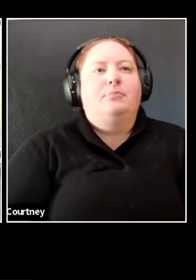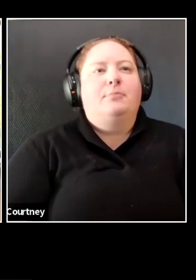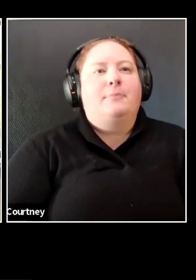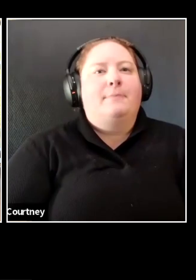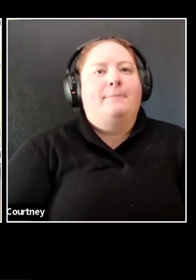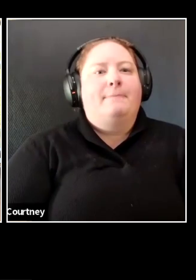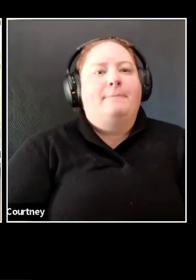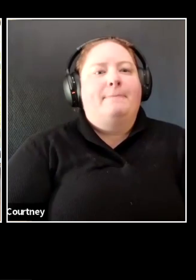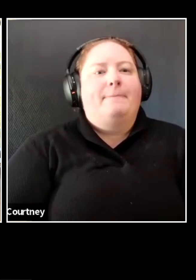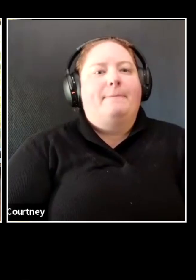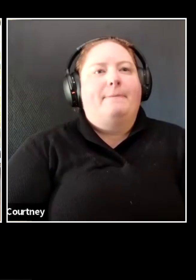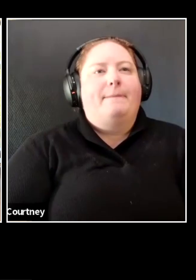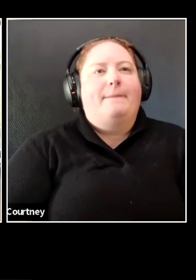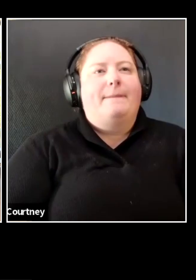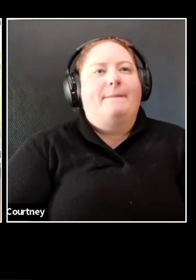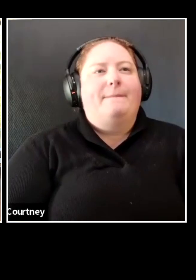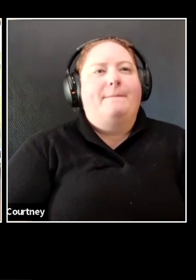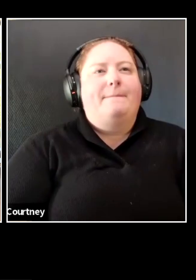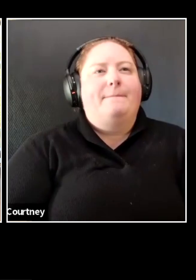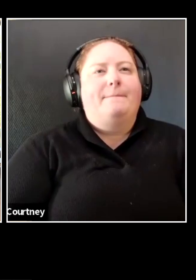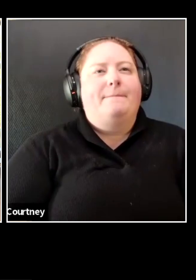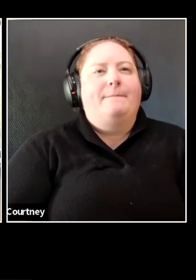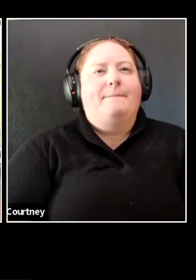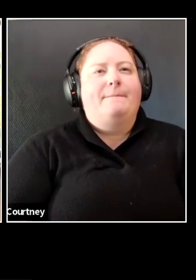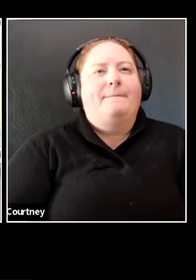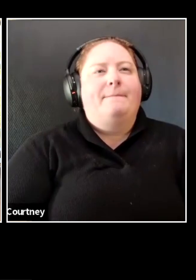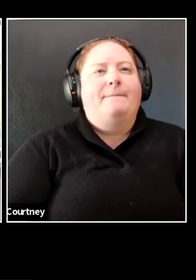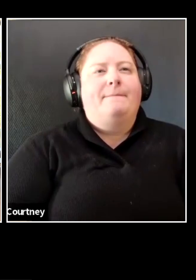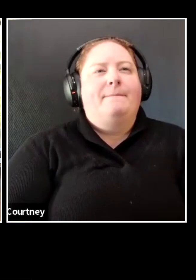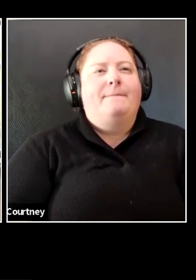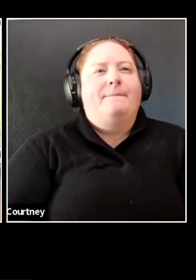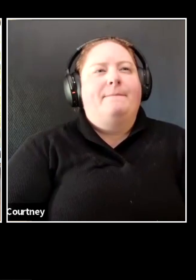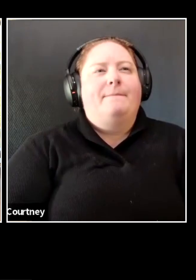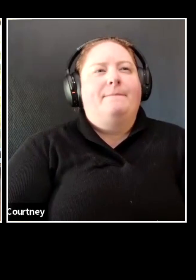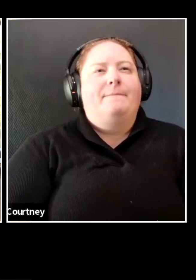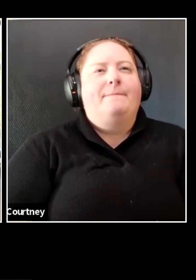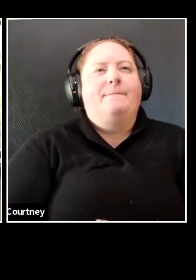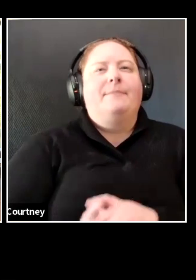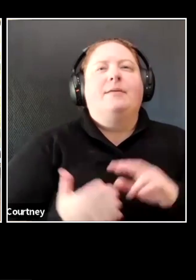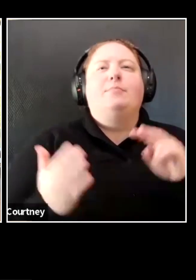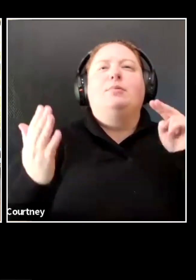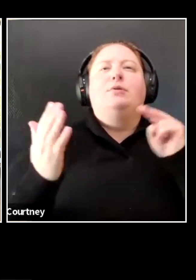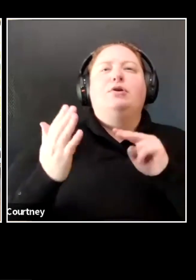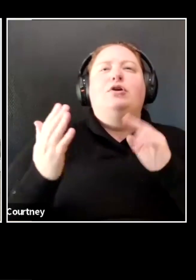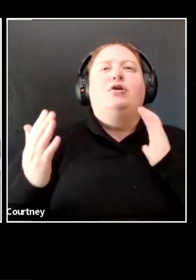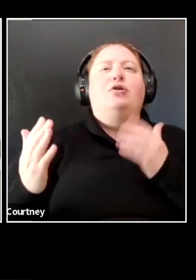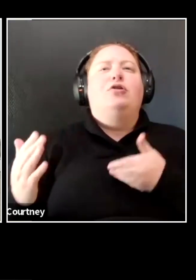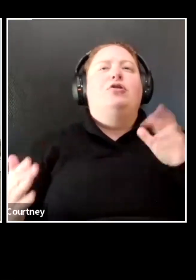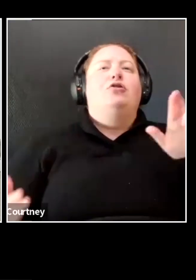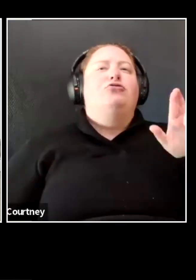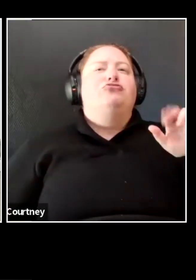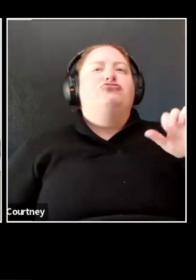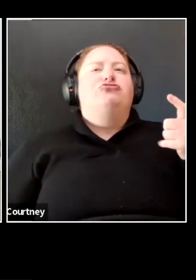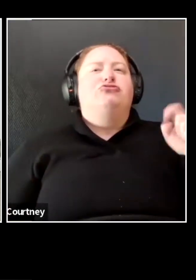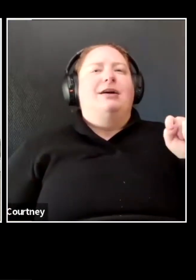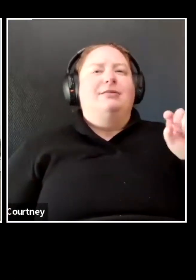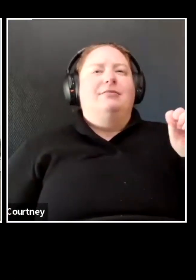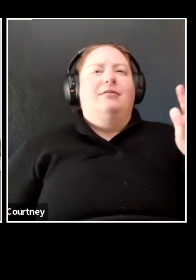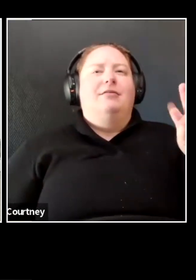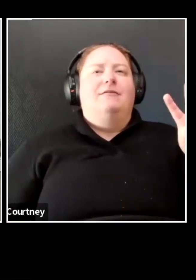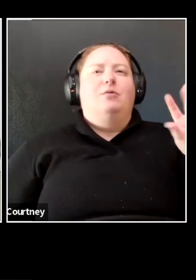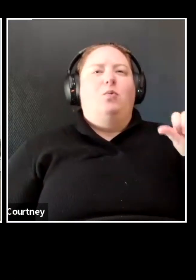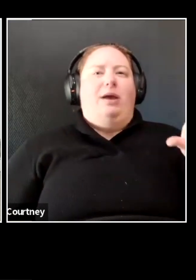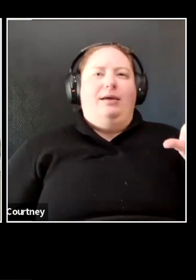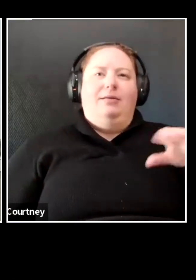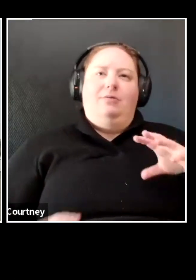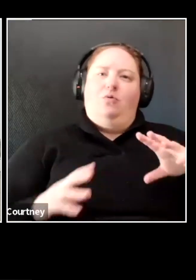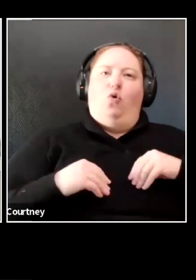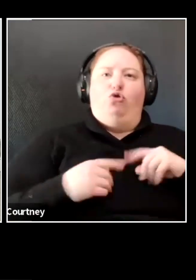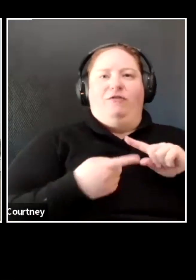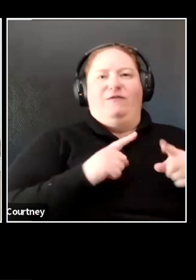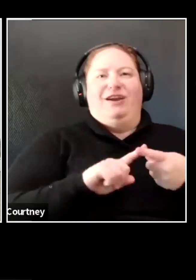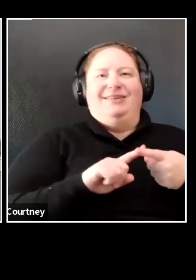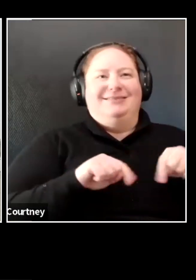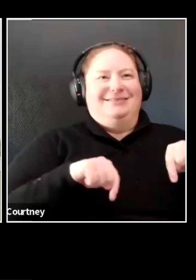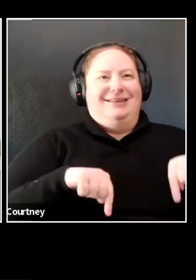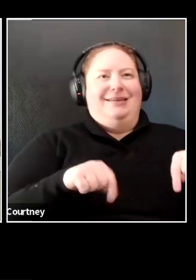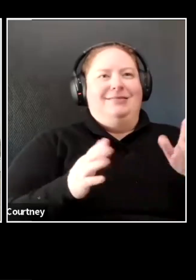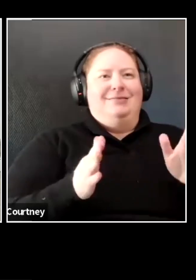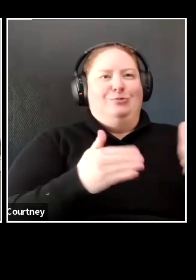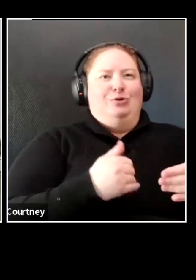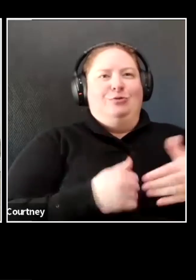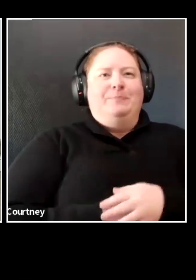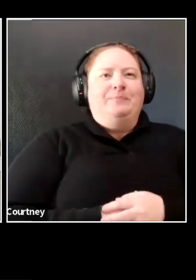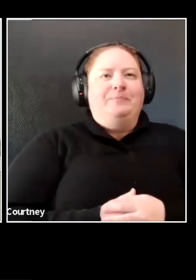I'm looking at our um right of way owner friends in the room. Um and I don't really remember I I